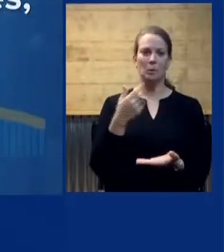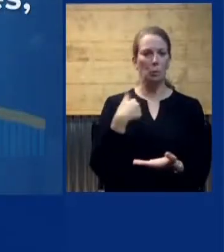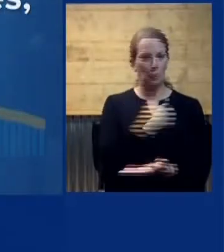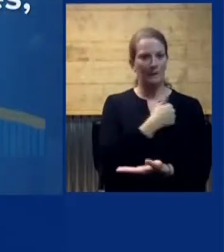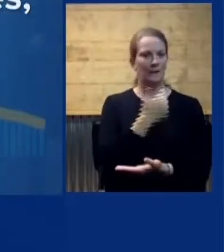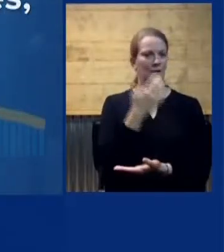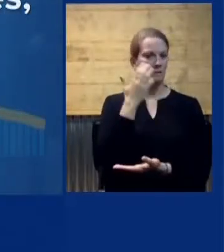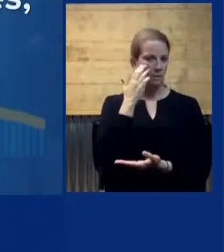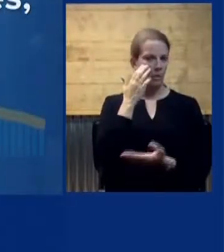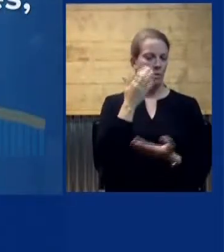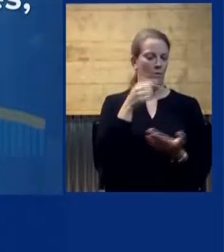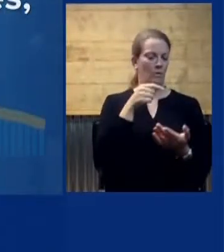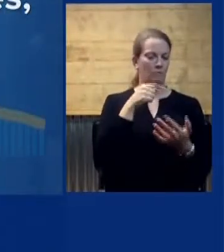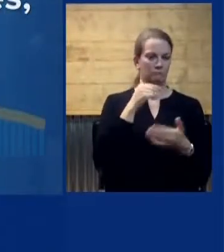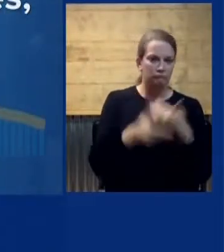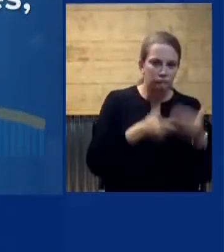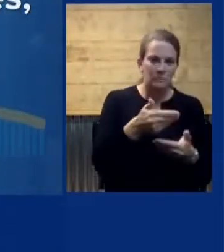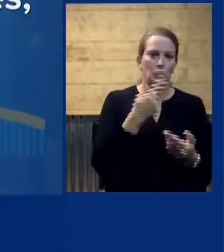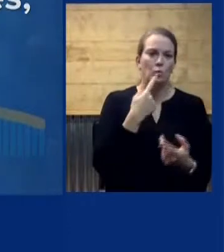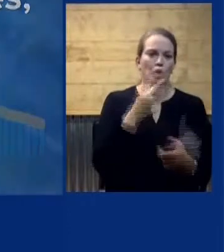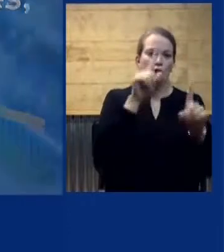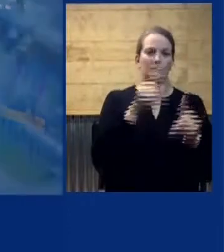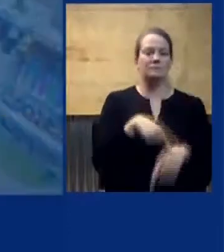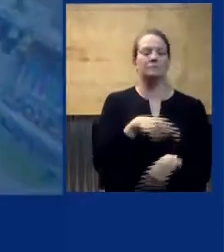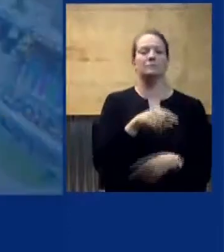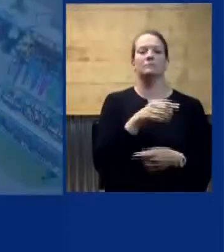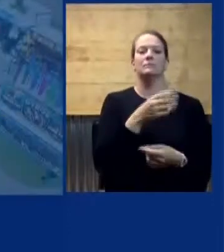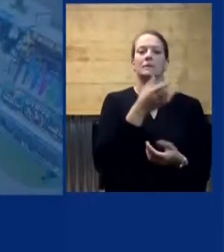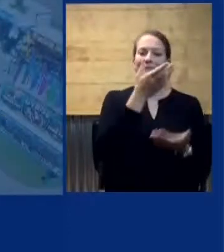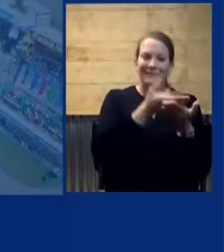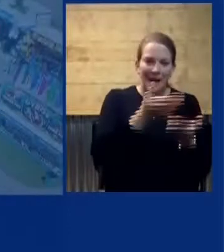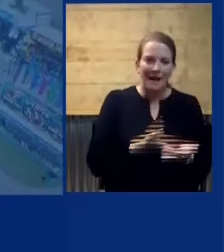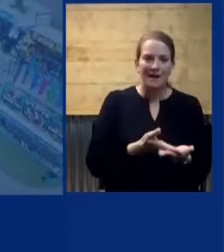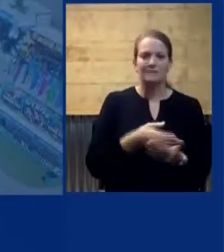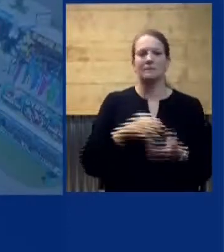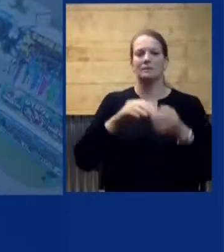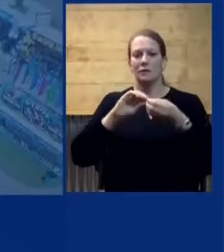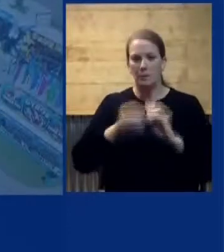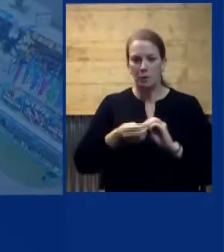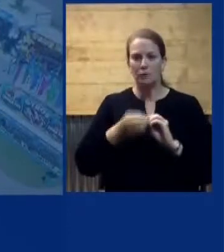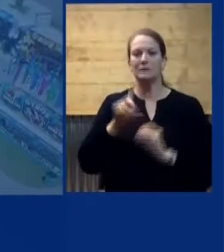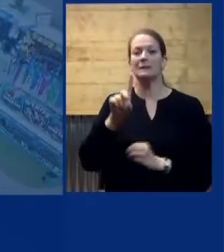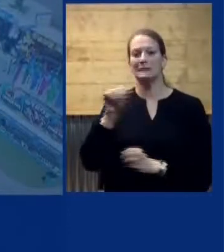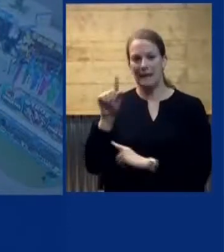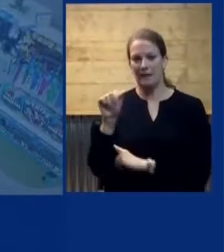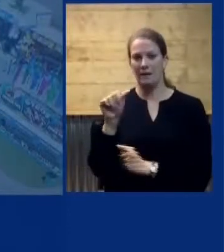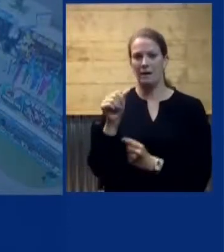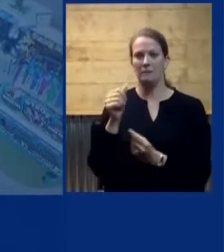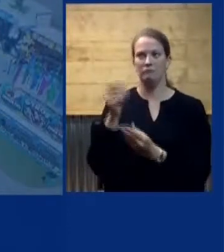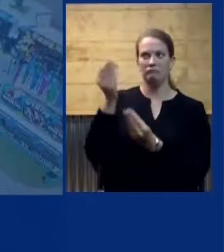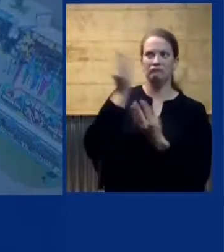IT, KNOW IT, OR TELL US. BUT WE HAVE SHOWN WHAT YOU CAN DO AND THAT IS PROOF POSITIVE OF WHAT WORKS.